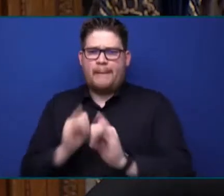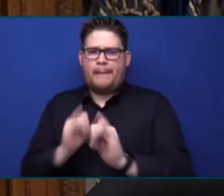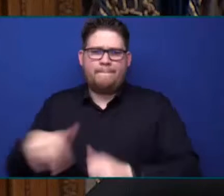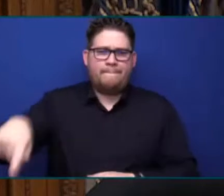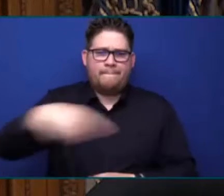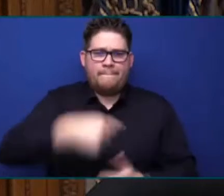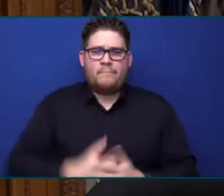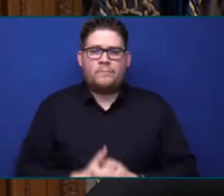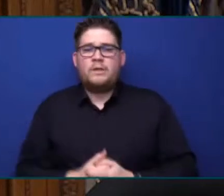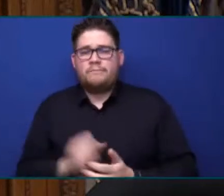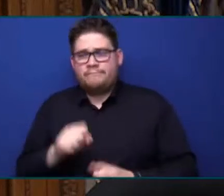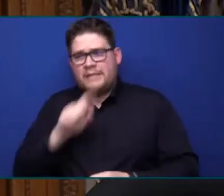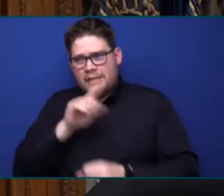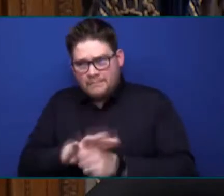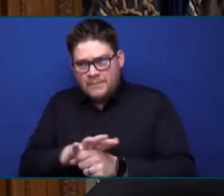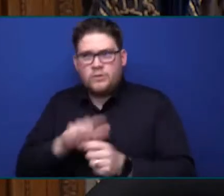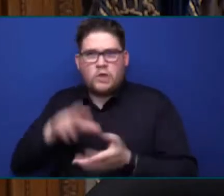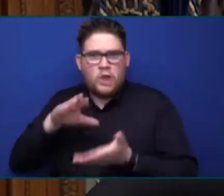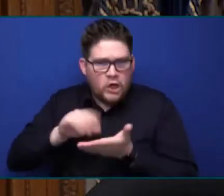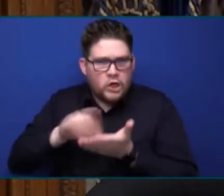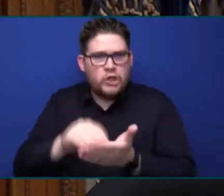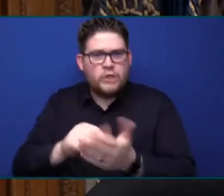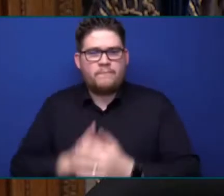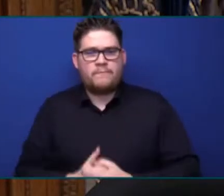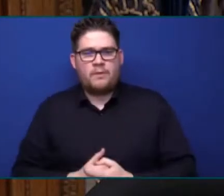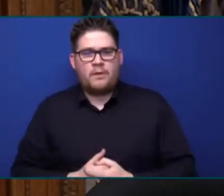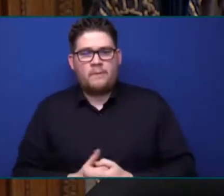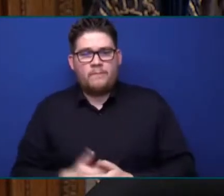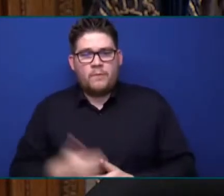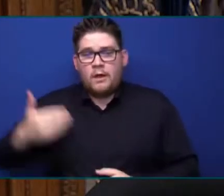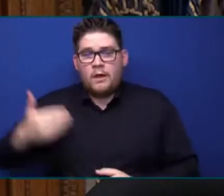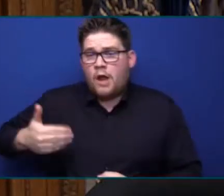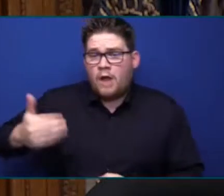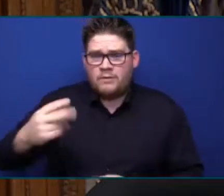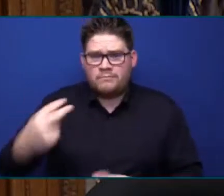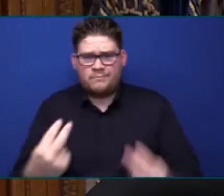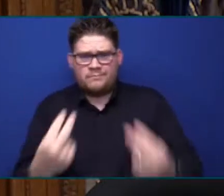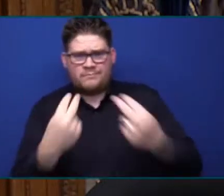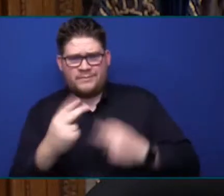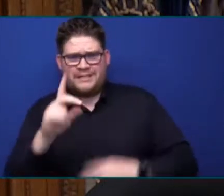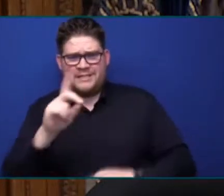having a disability means you’re different. When we equate difference with negative or